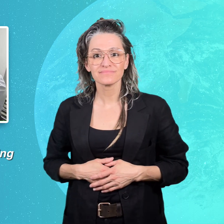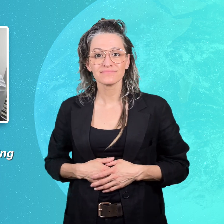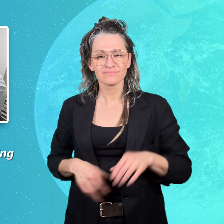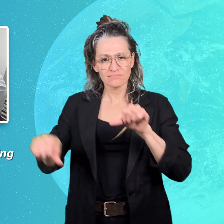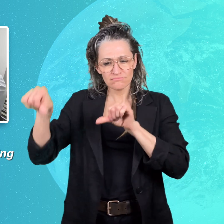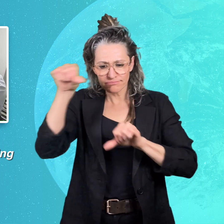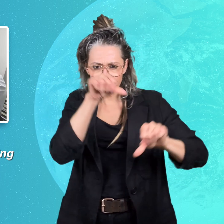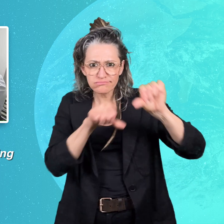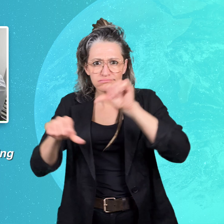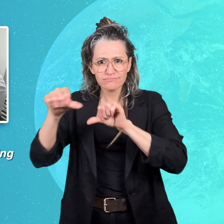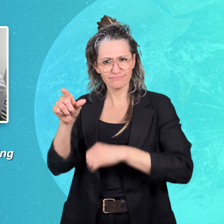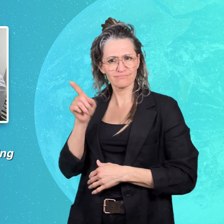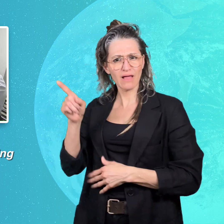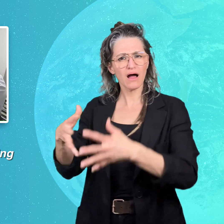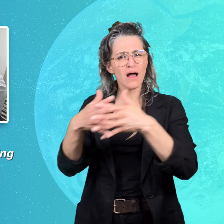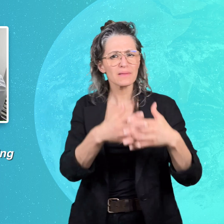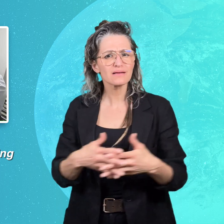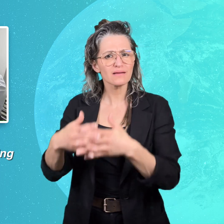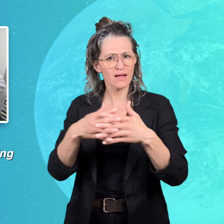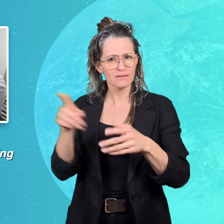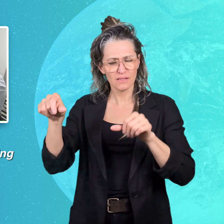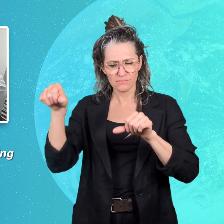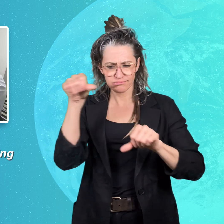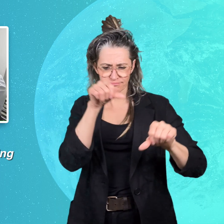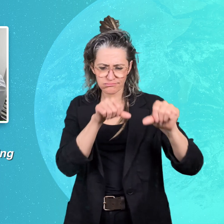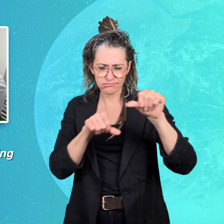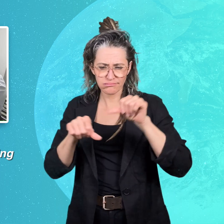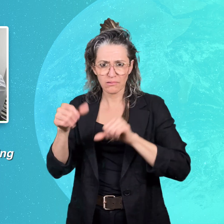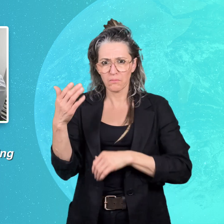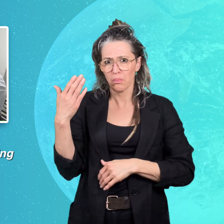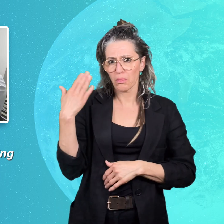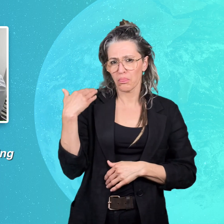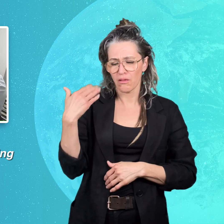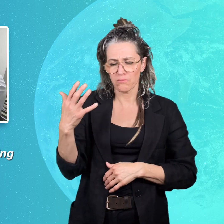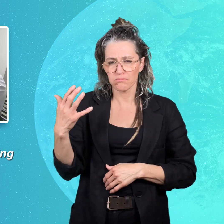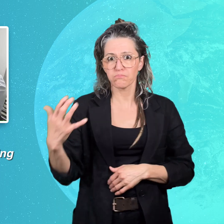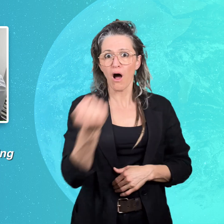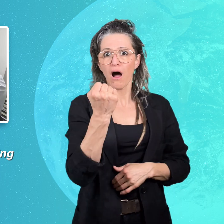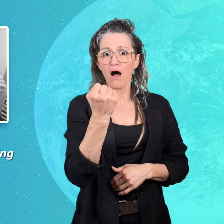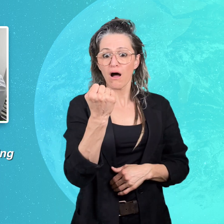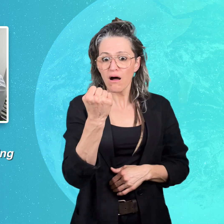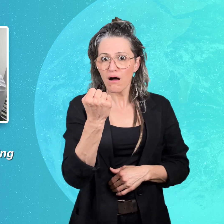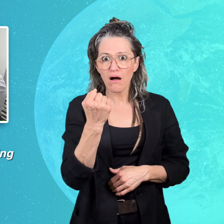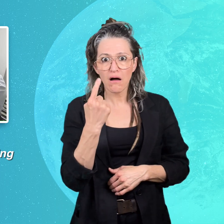Scientists in the United States believe that they have found a way